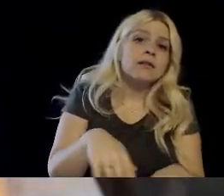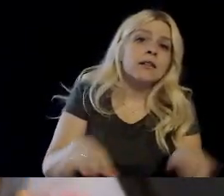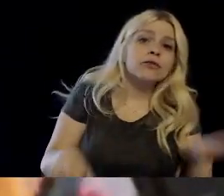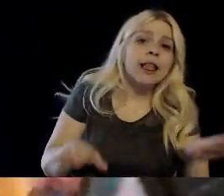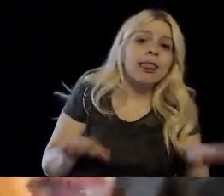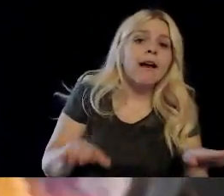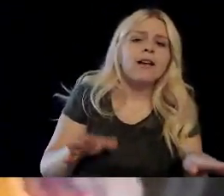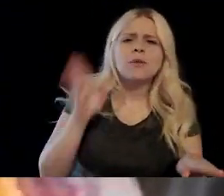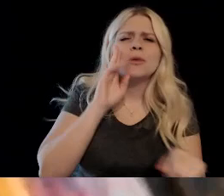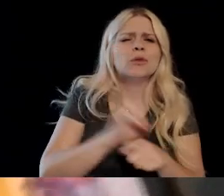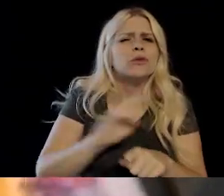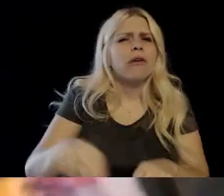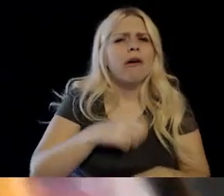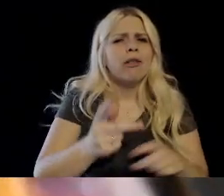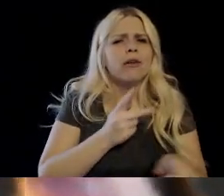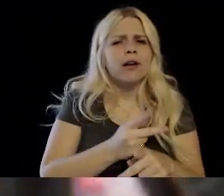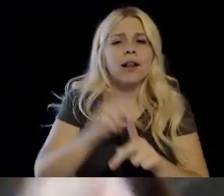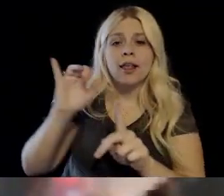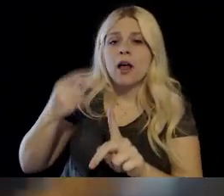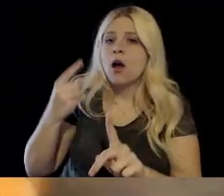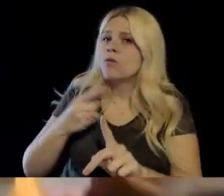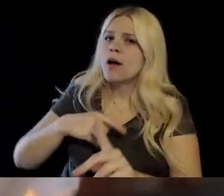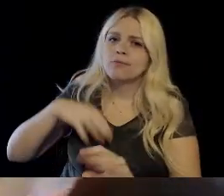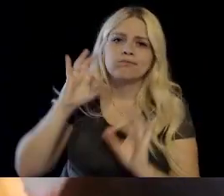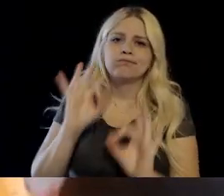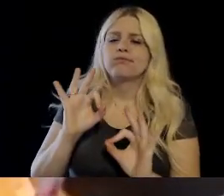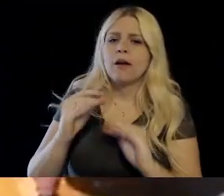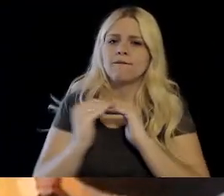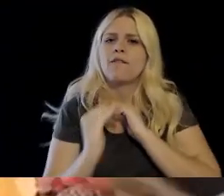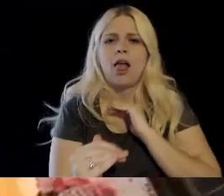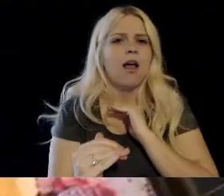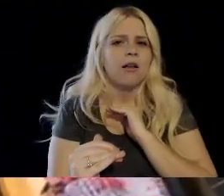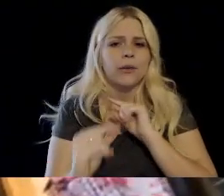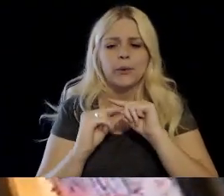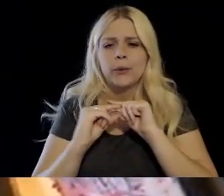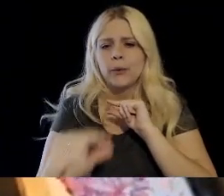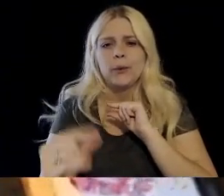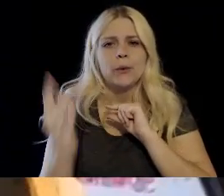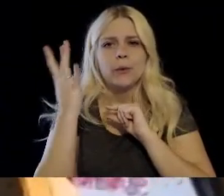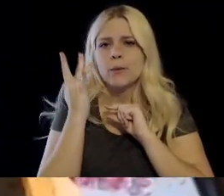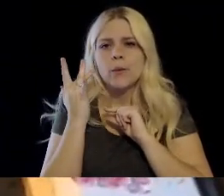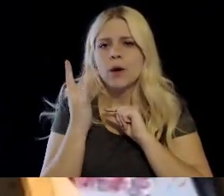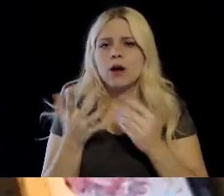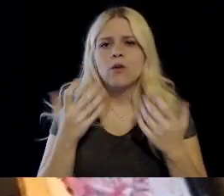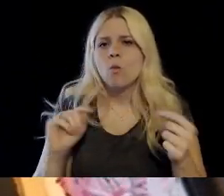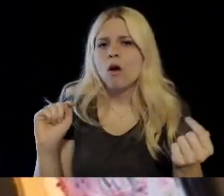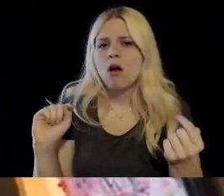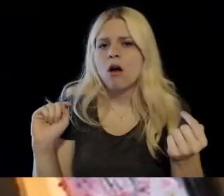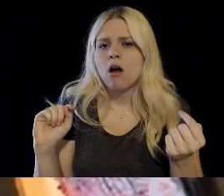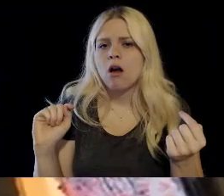Joann: Whereas these ones are 100% flat. Um, and that's just so they don't puncture those canvases.